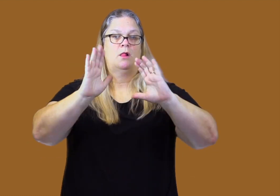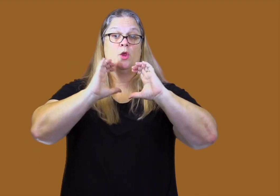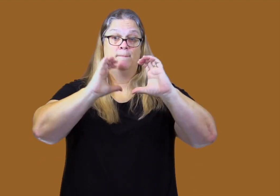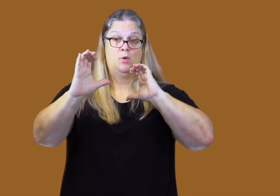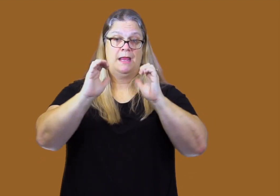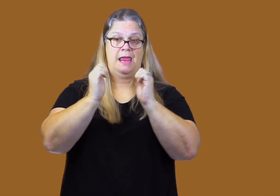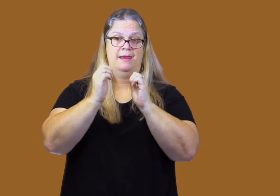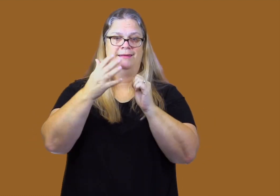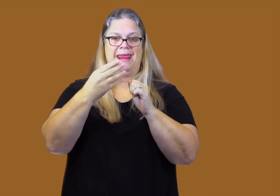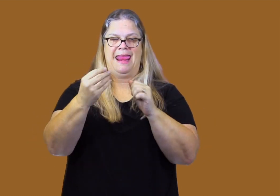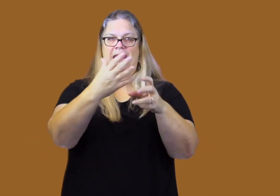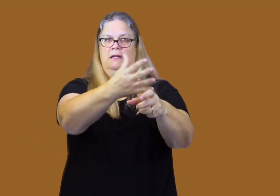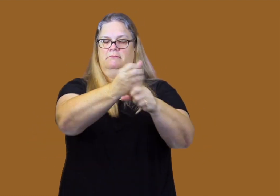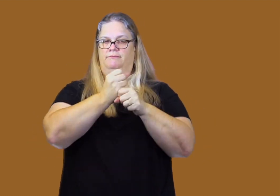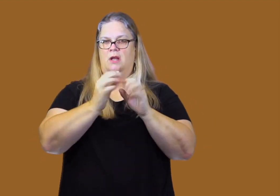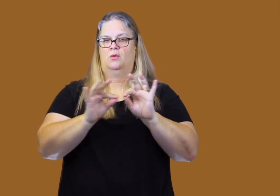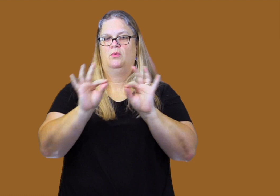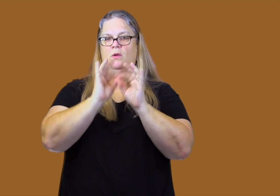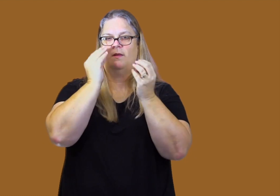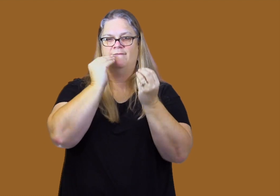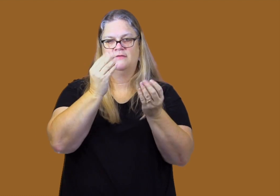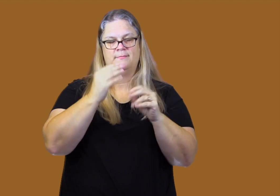and acquire critical information.